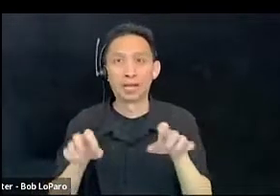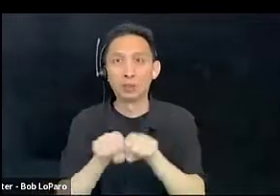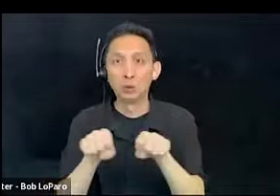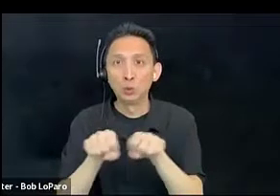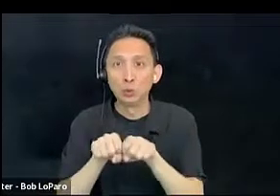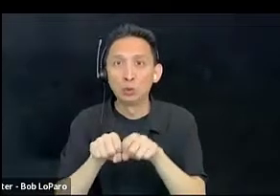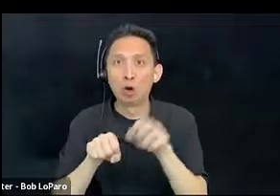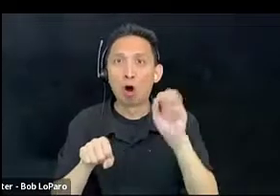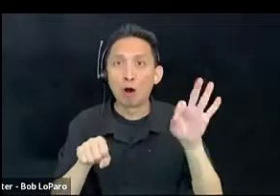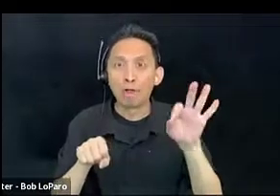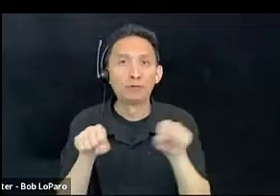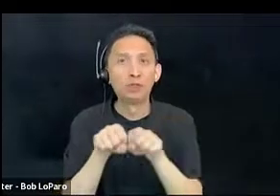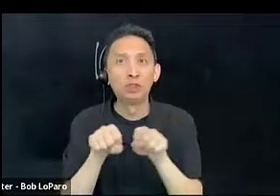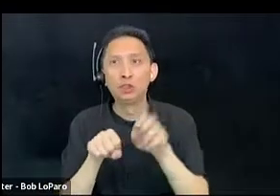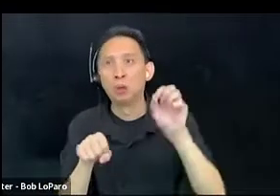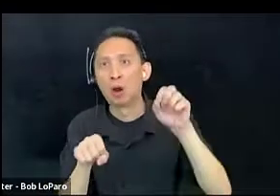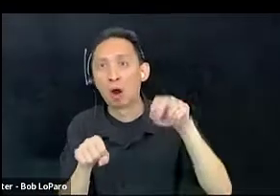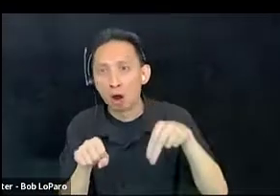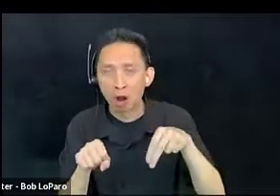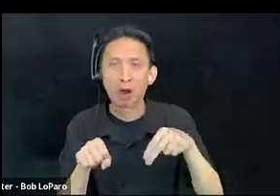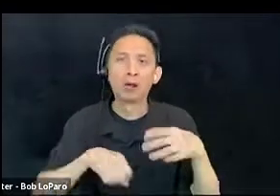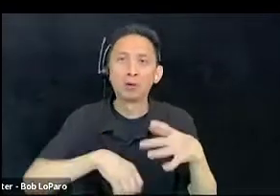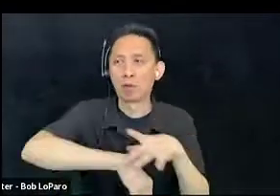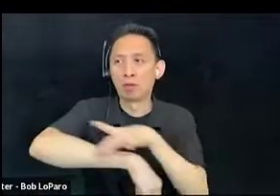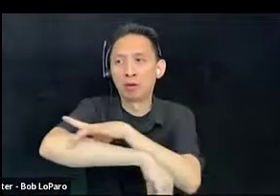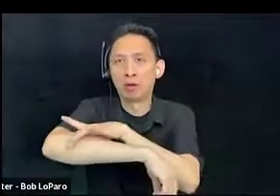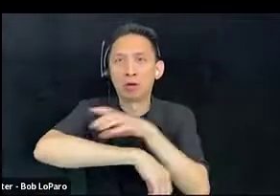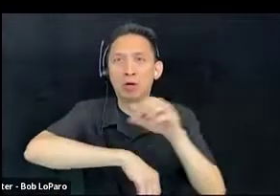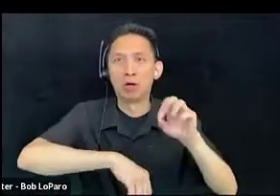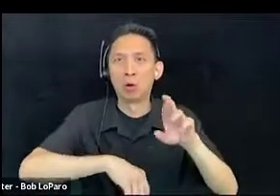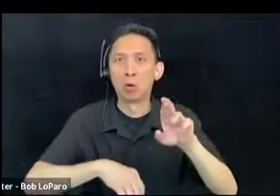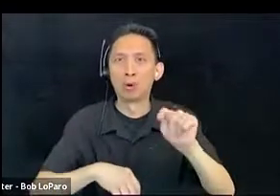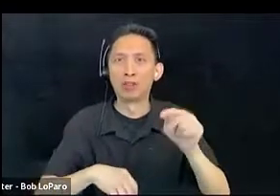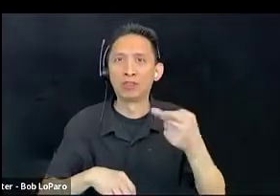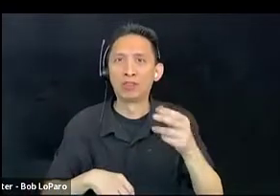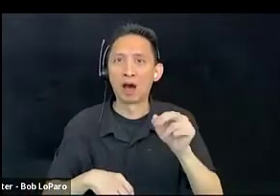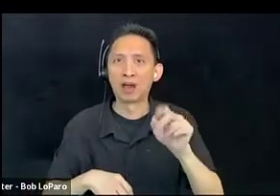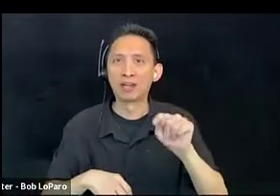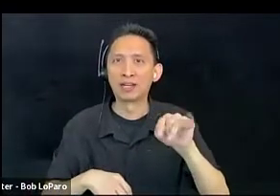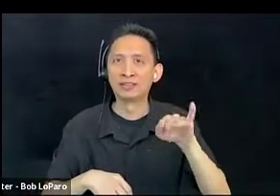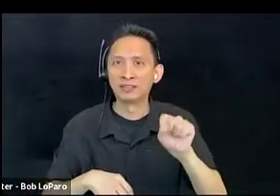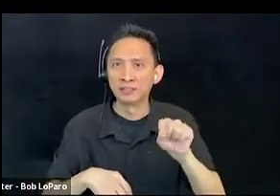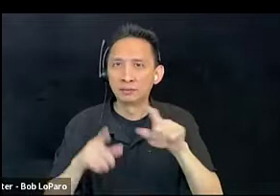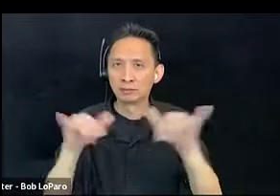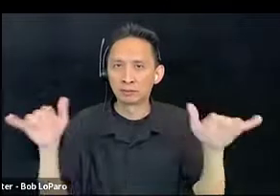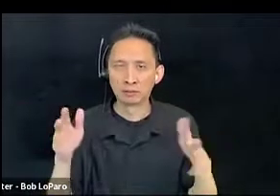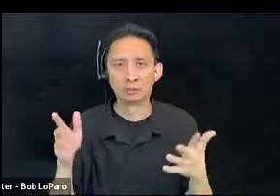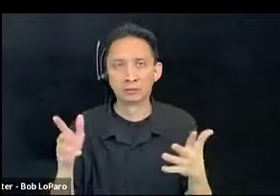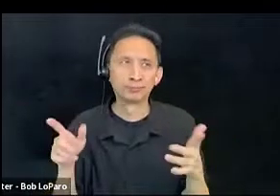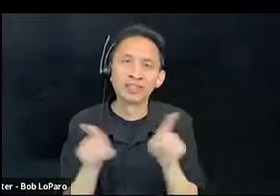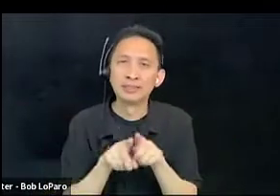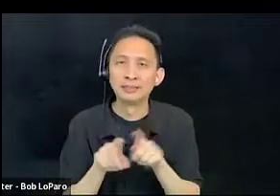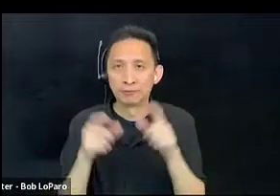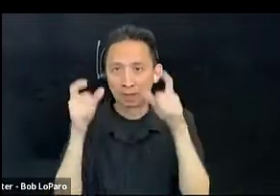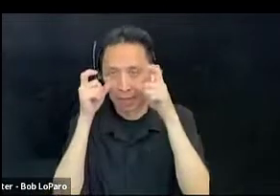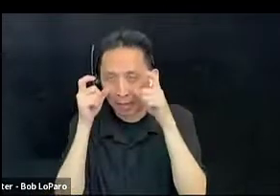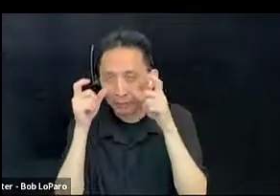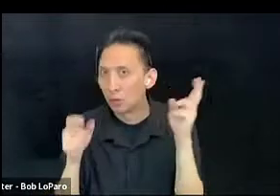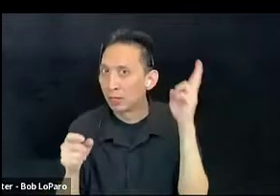And these can make a very big difference, same thing with glasses or cochlear implants, a light touch in the area, right?